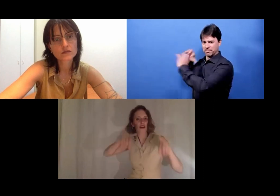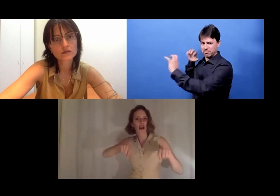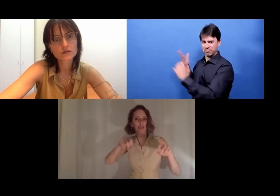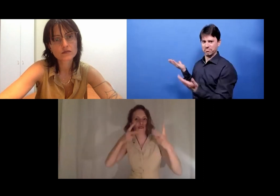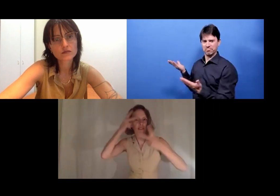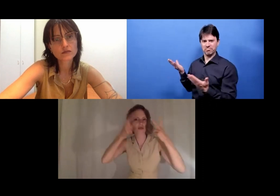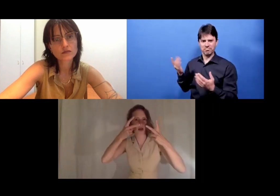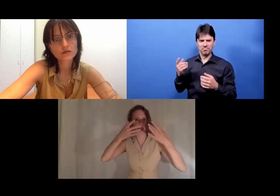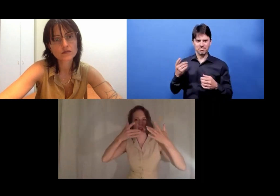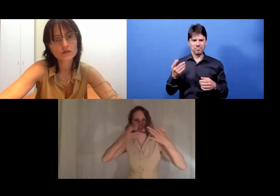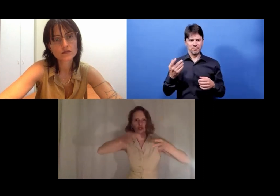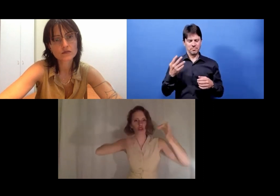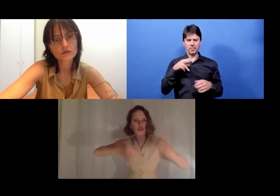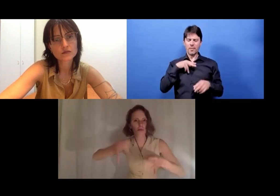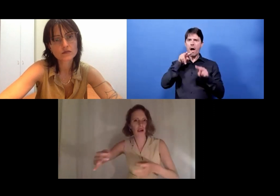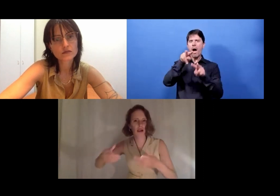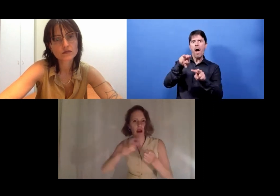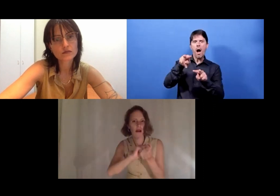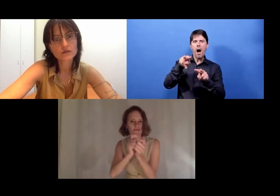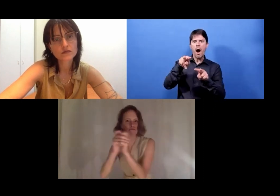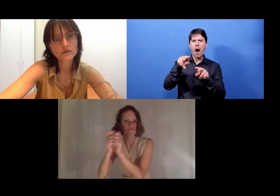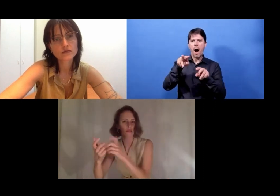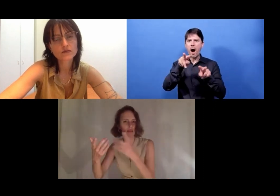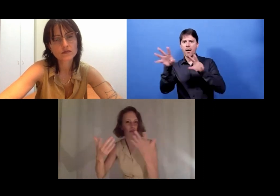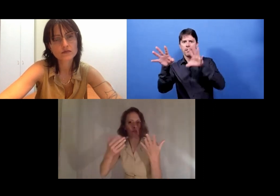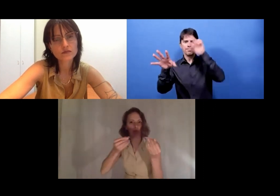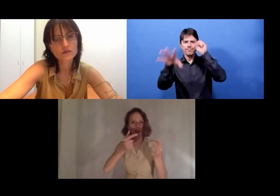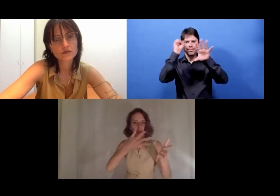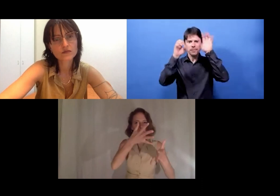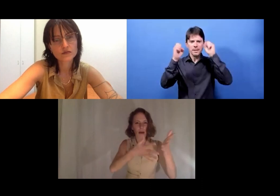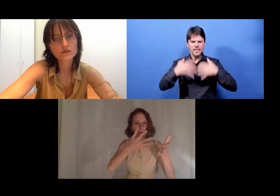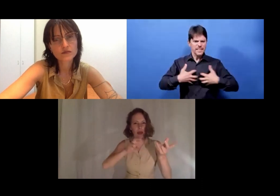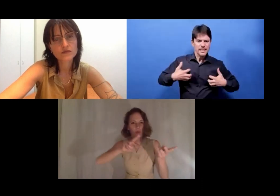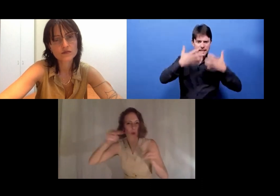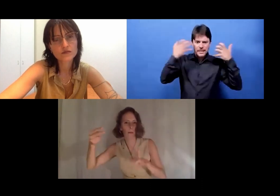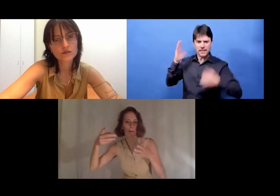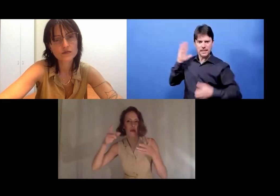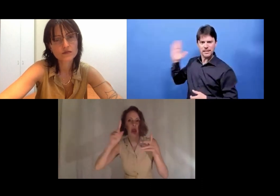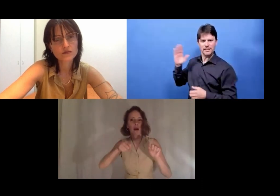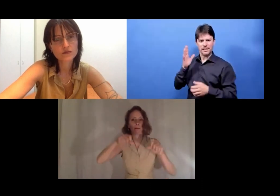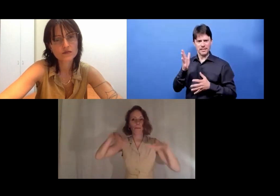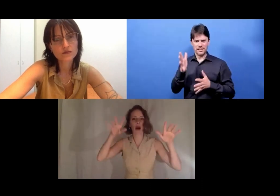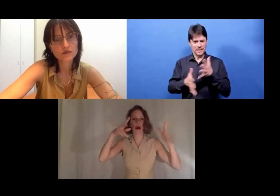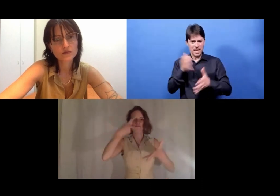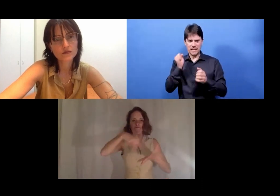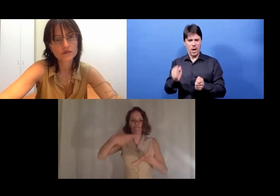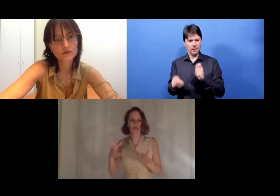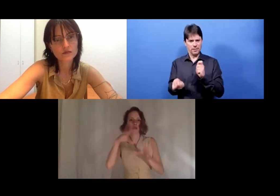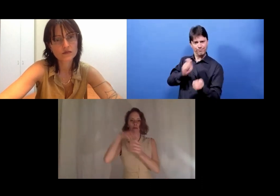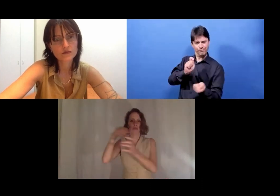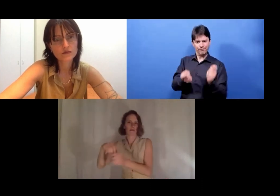You can visualise and play on stage different things, different concepts you can put into space and play with them.